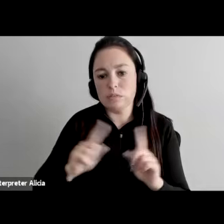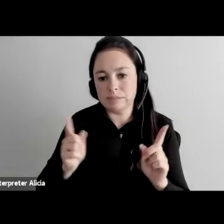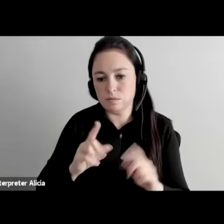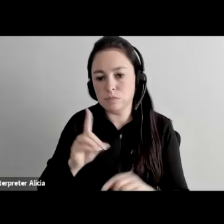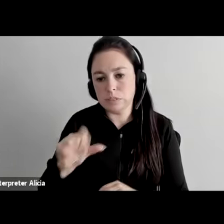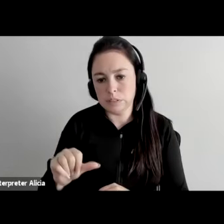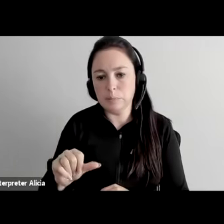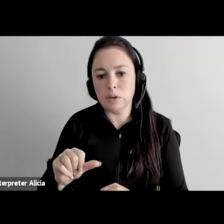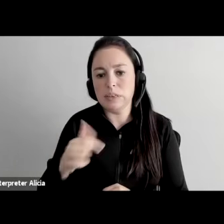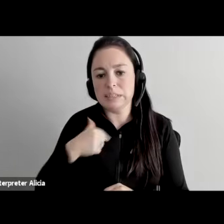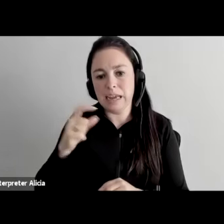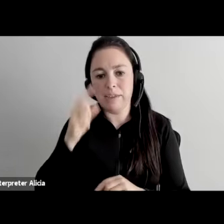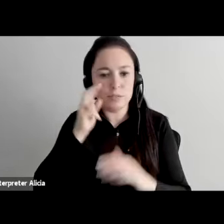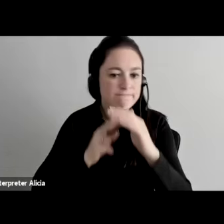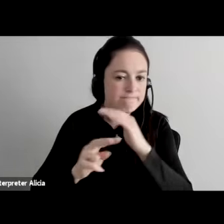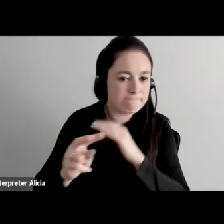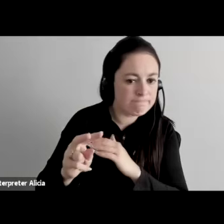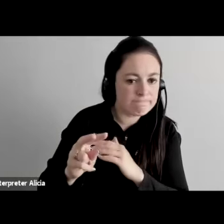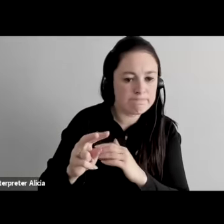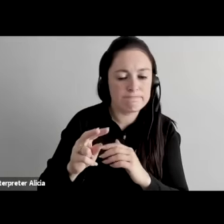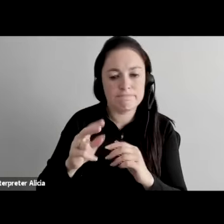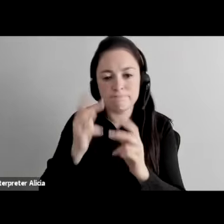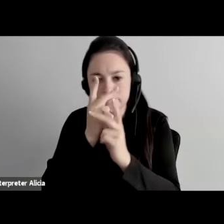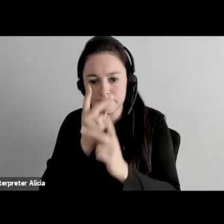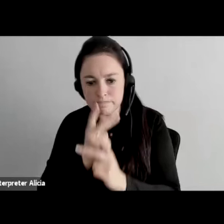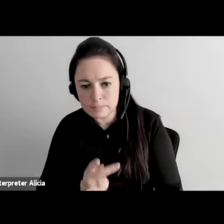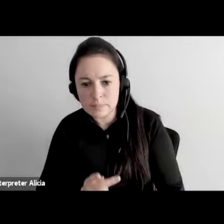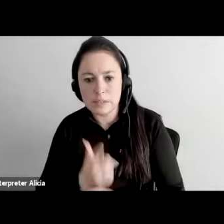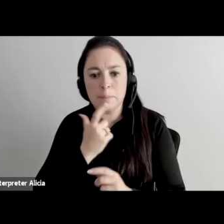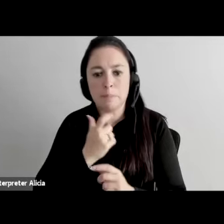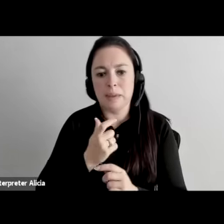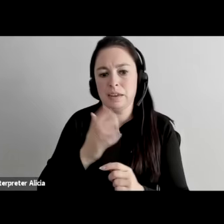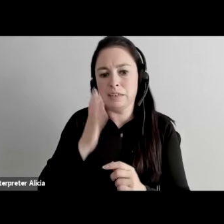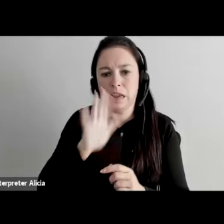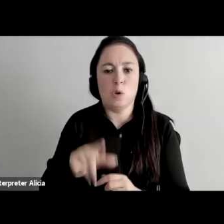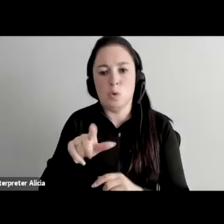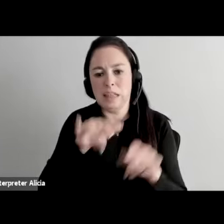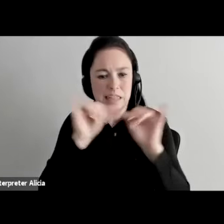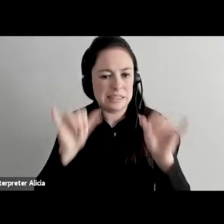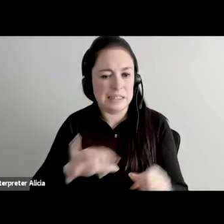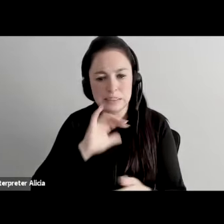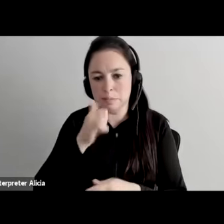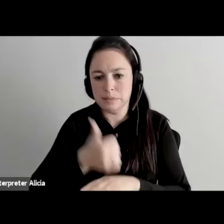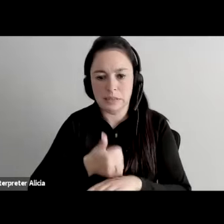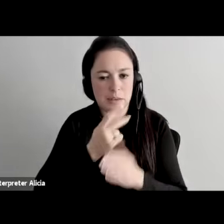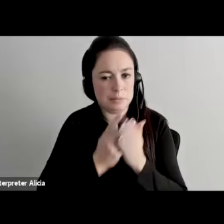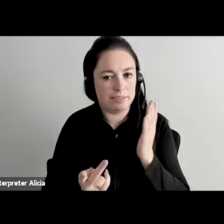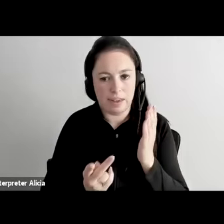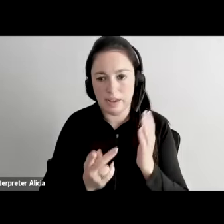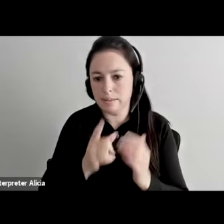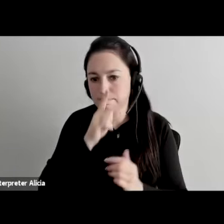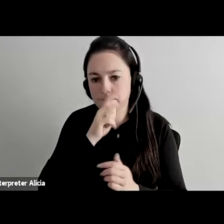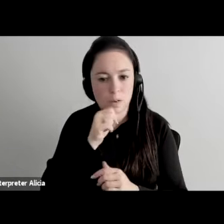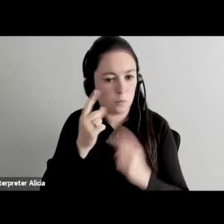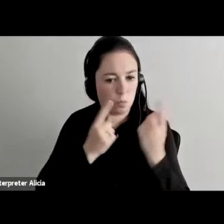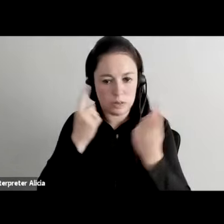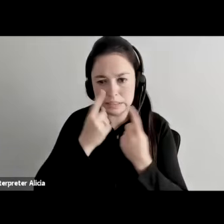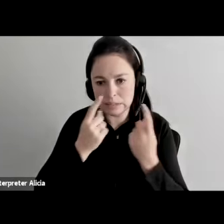body, but because of how systems fail to consider them. COVID-19 lockdown didn't break the system, it